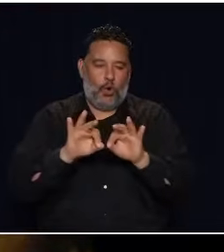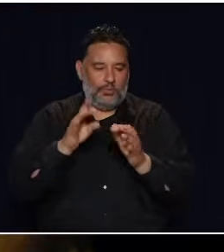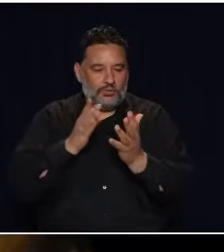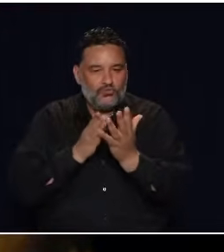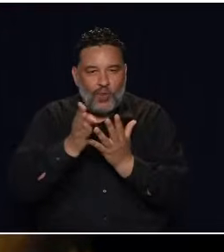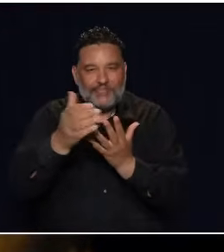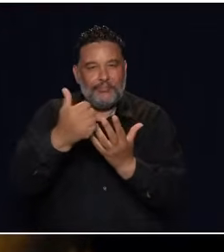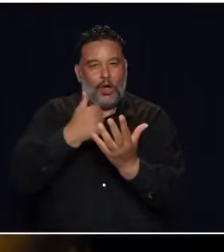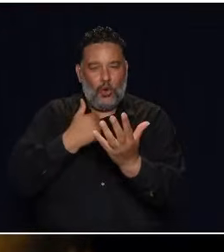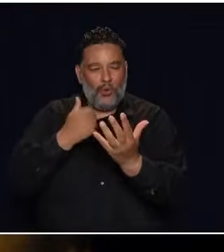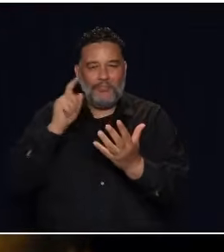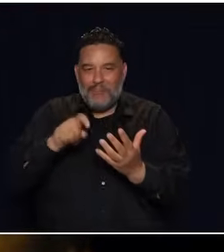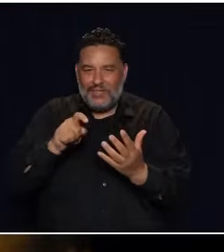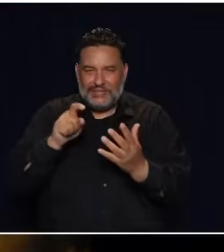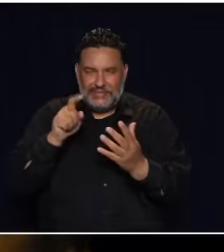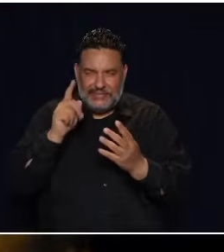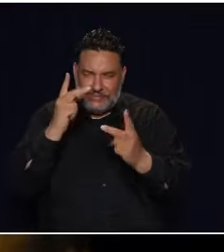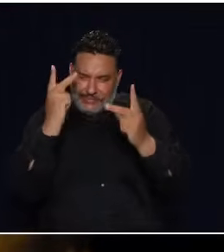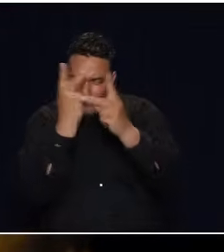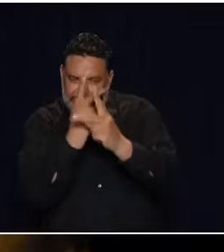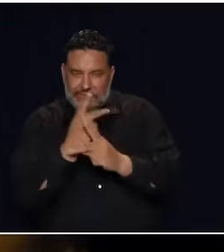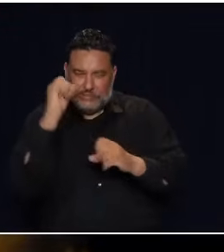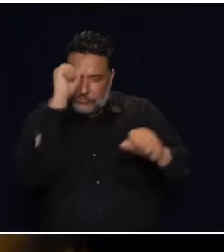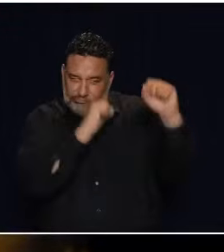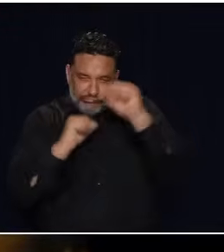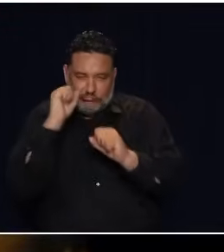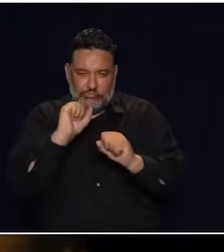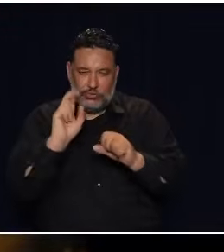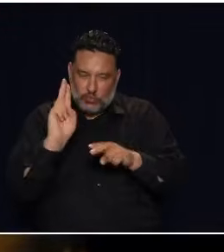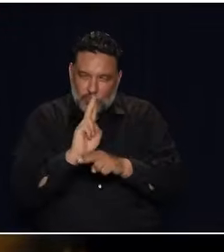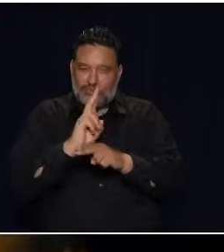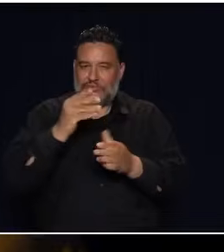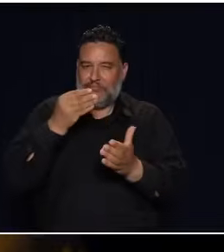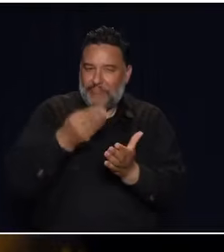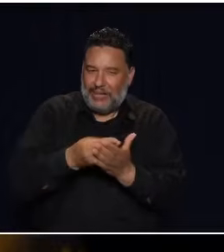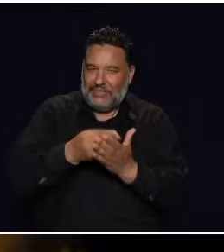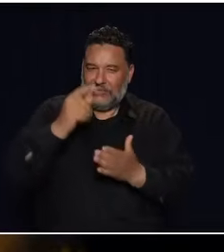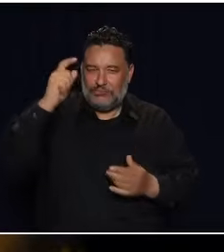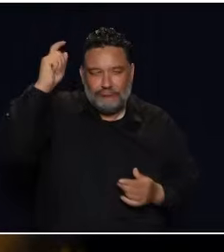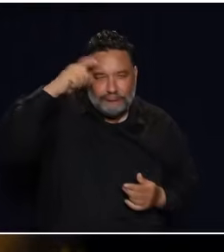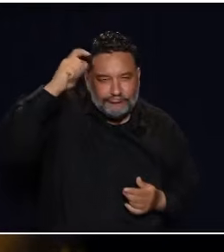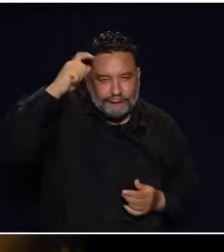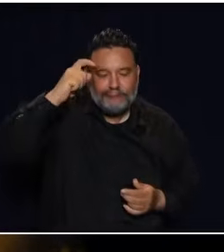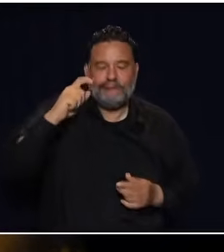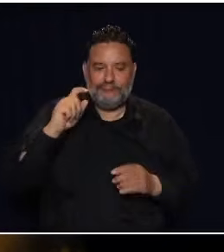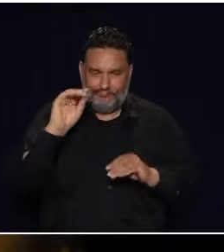TEACHERS WHAT THEY NEED. MONEY DOESN'T SOLVE EVERYTHING,